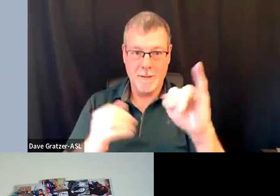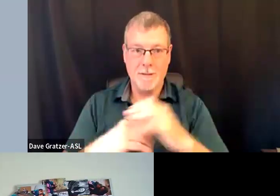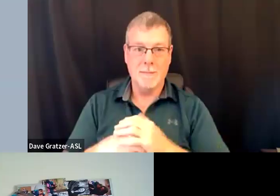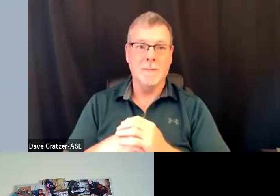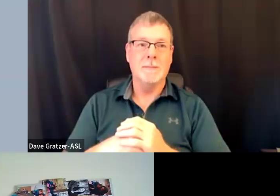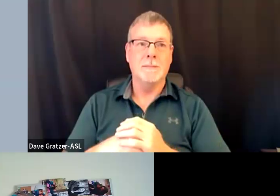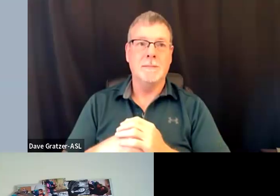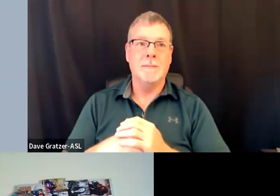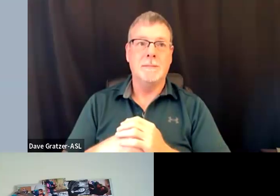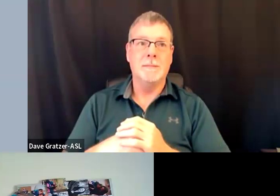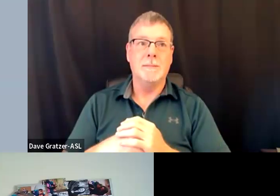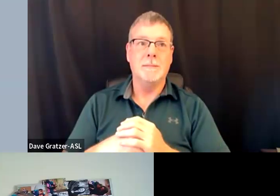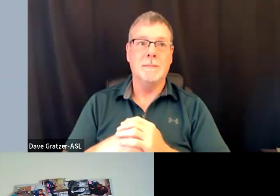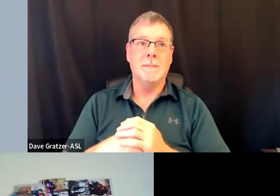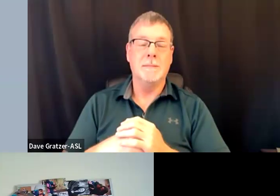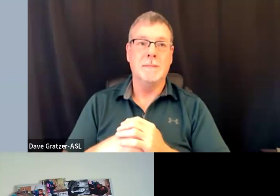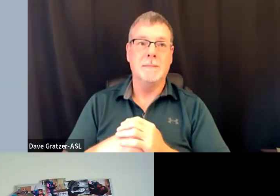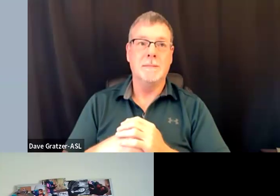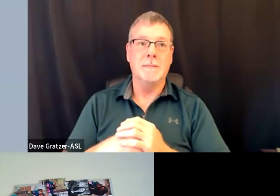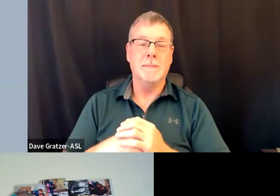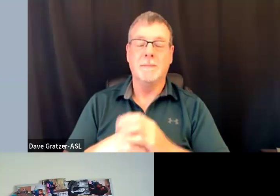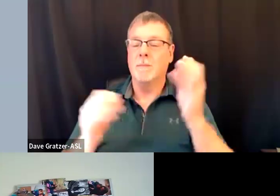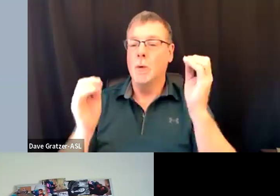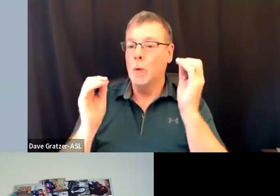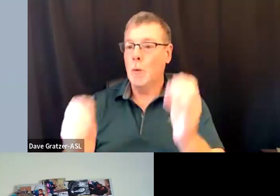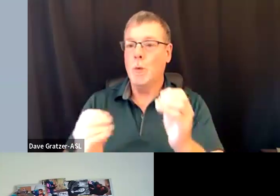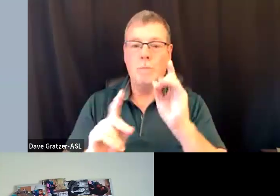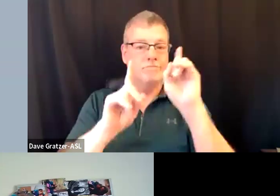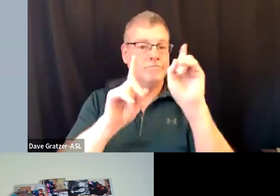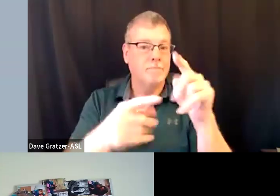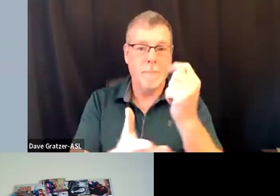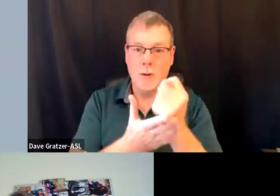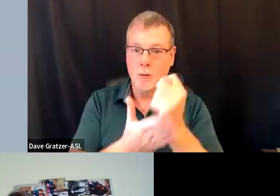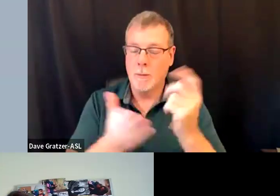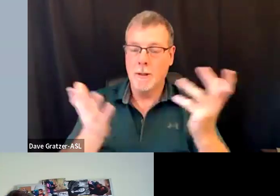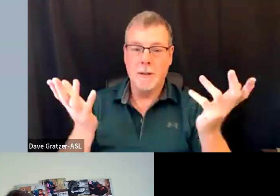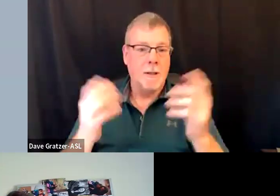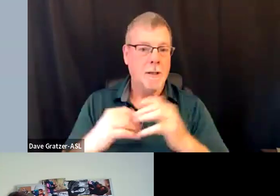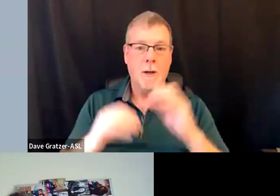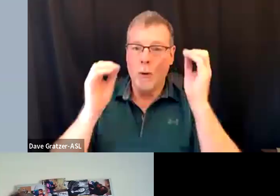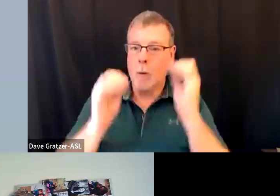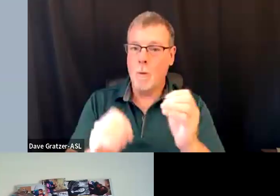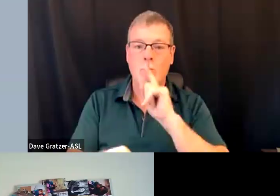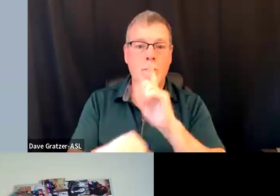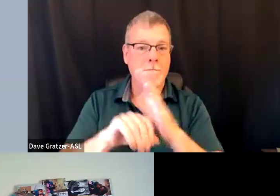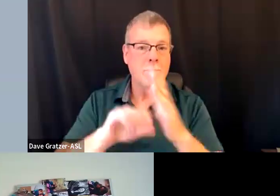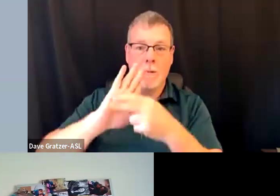whether or not someone doesn't seek treatment, if they don't get that confirmed diagnosis, what do you do?